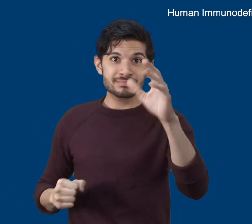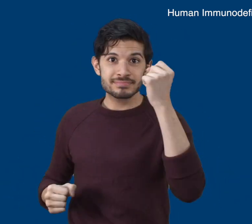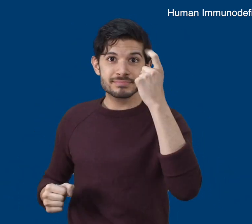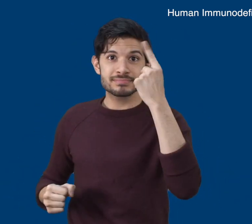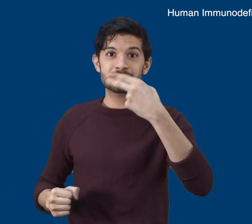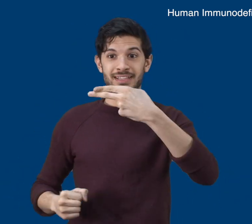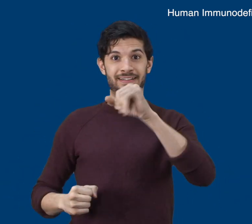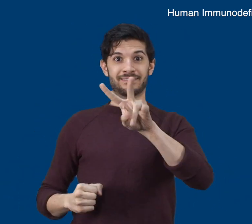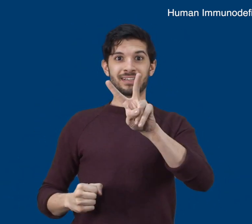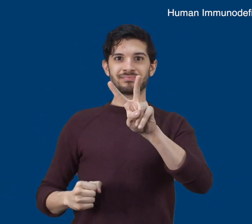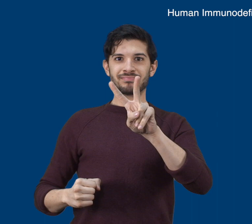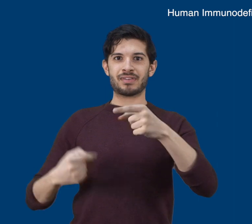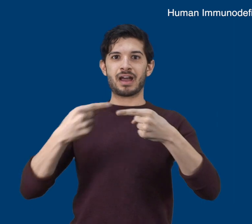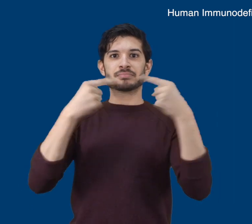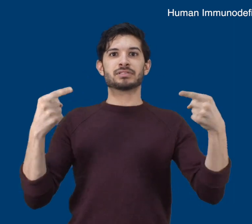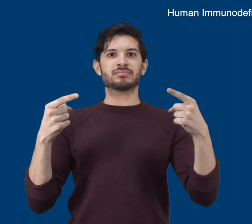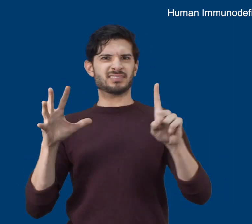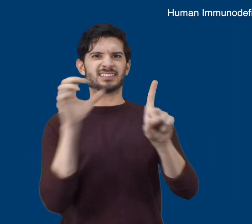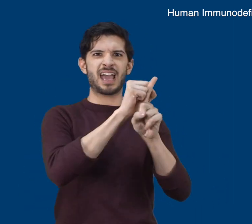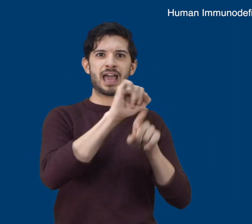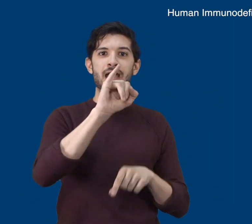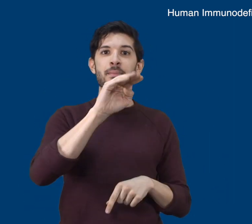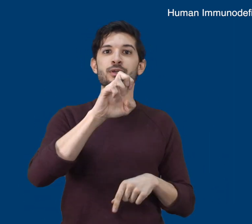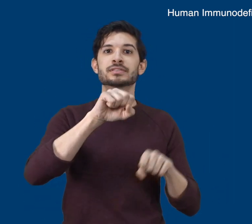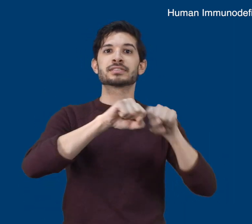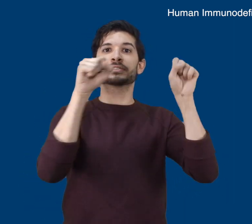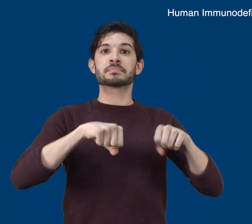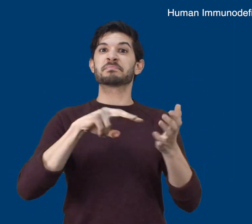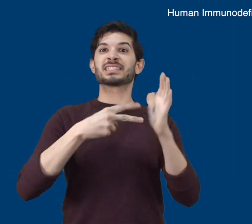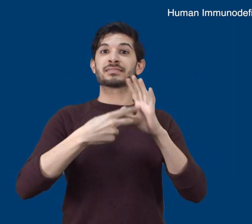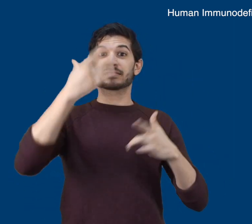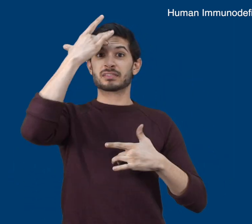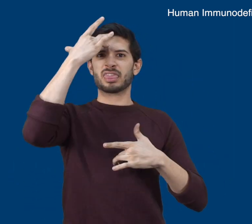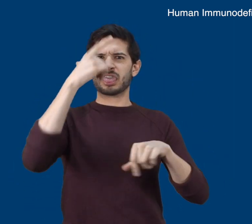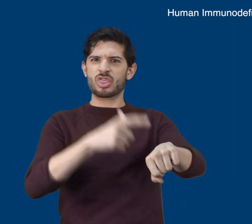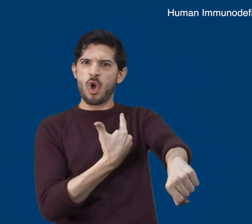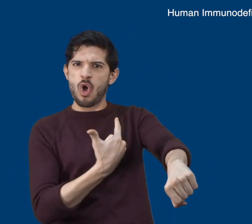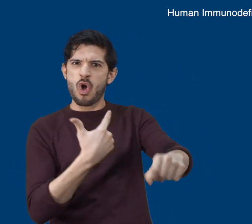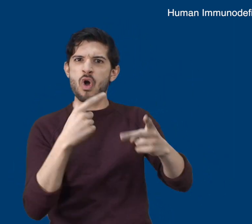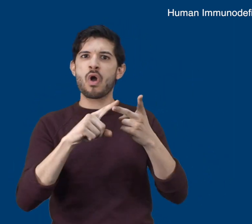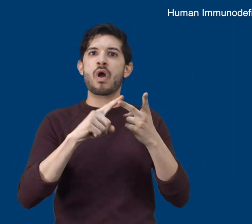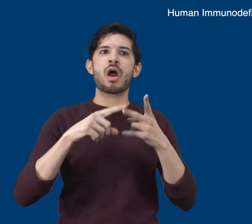But, with HIV, the HIV virus attacks the immune system, which means people with HIV will get sick for a long time